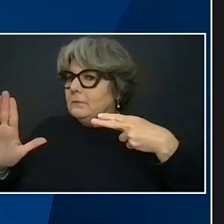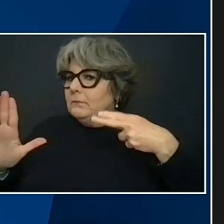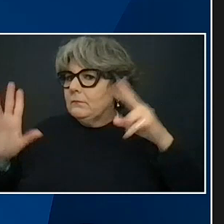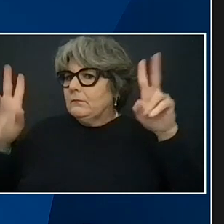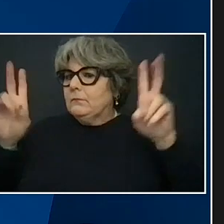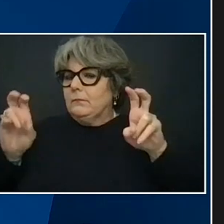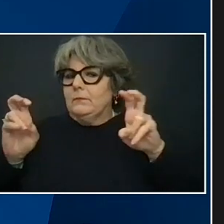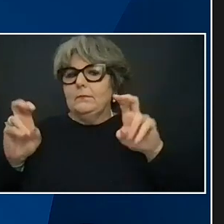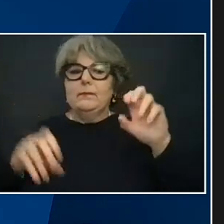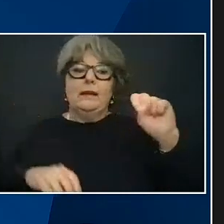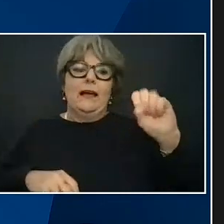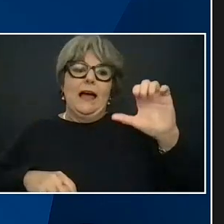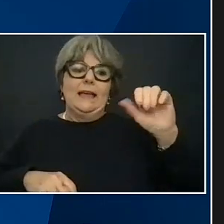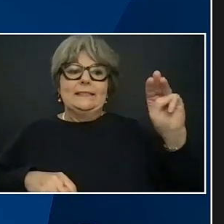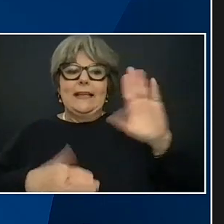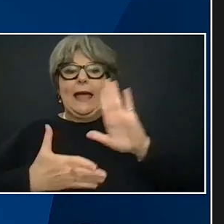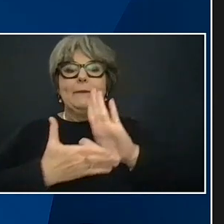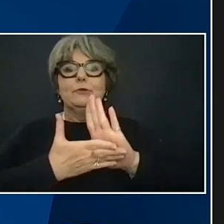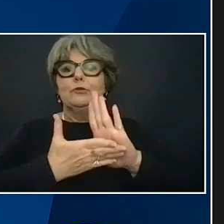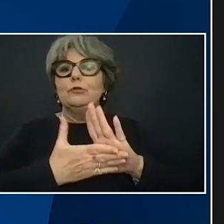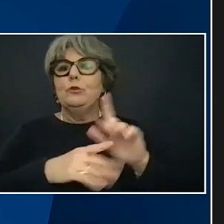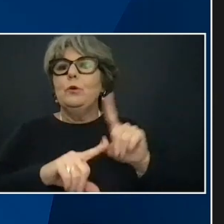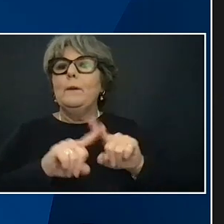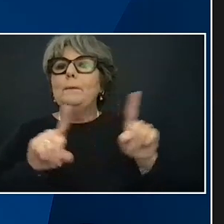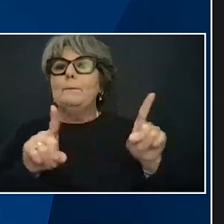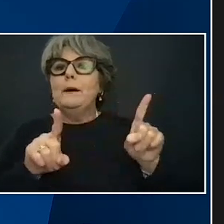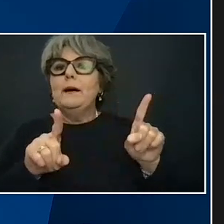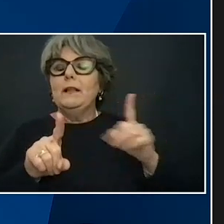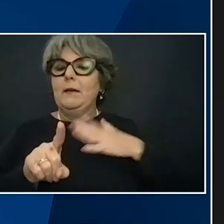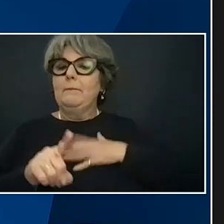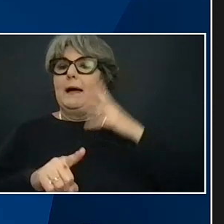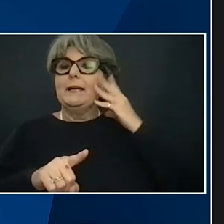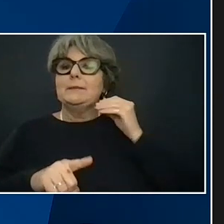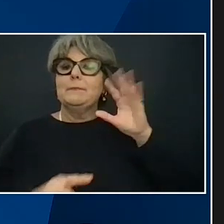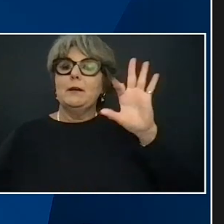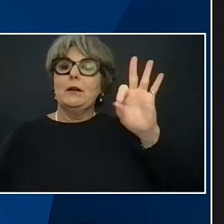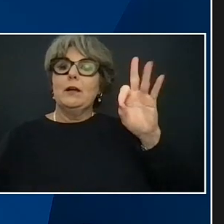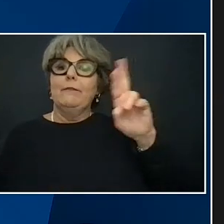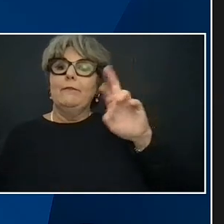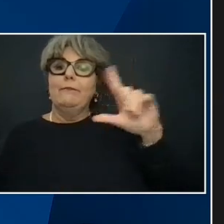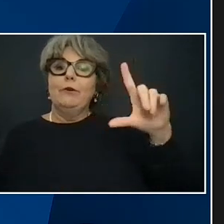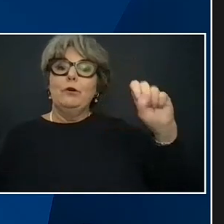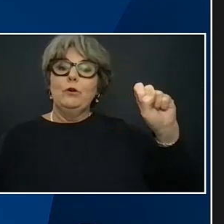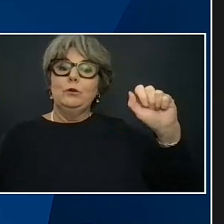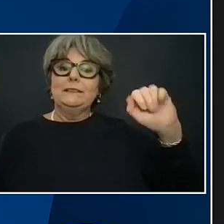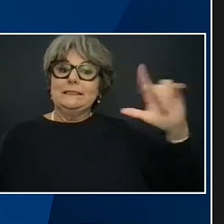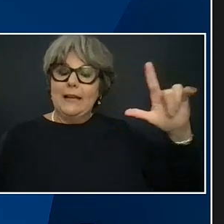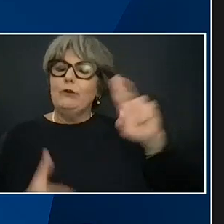But this is- from my experience, I've been at a community college and I've been at a